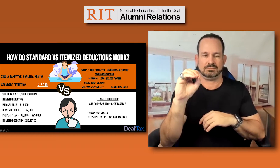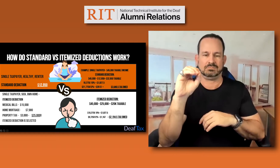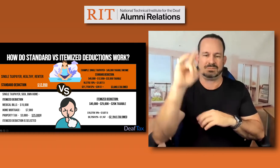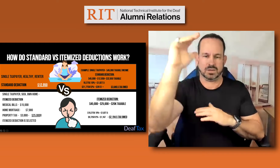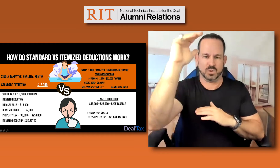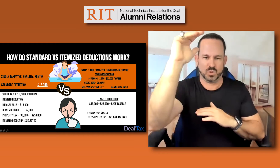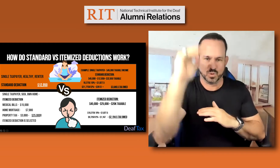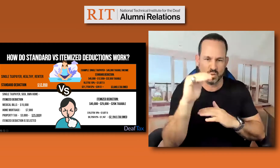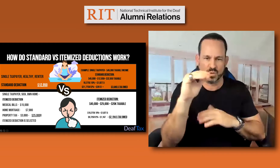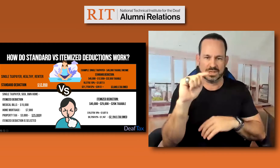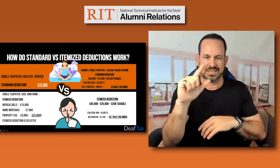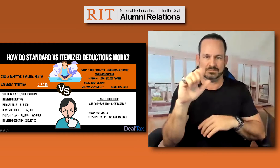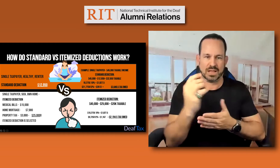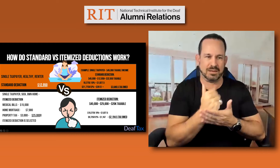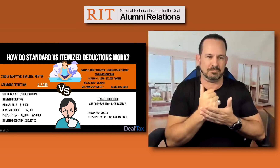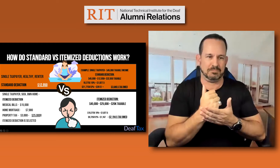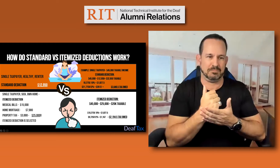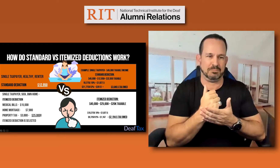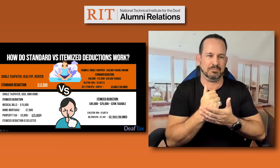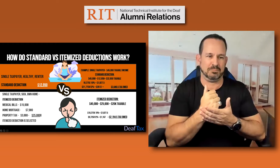follows a standardized deduction.